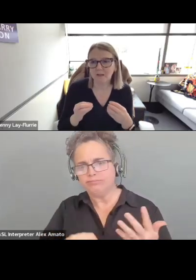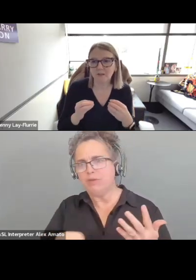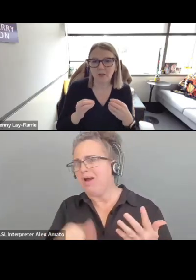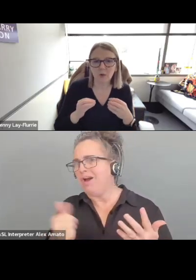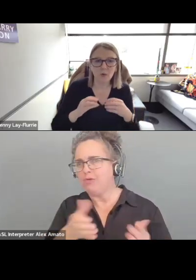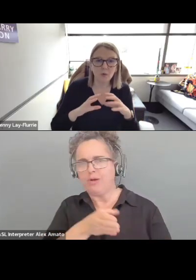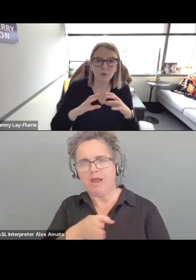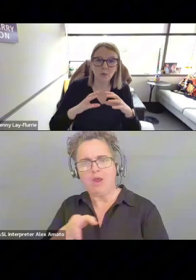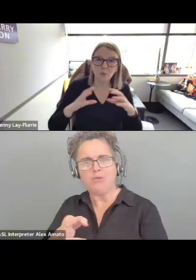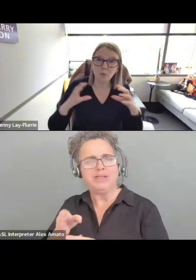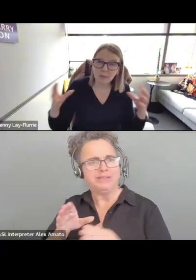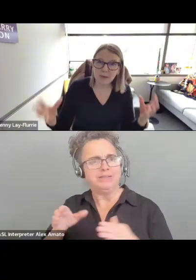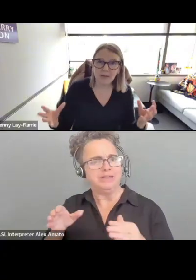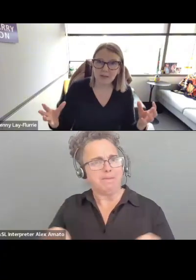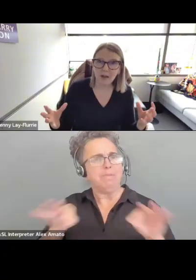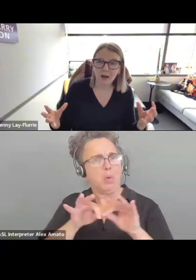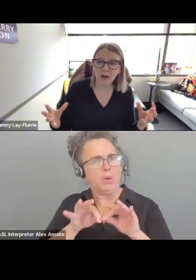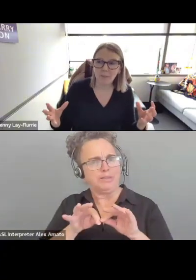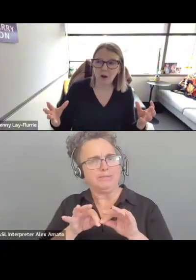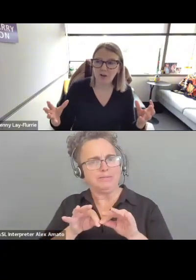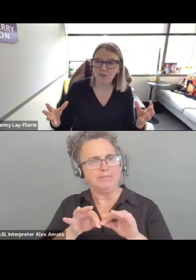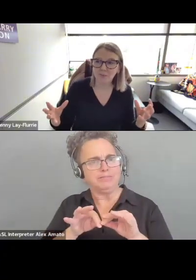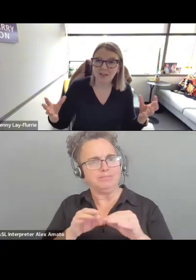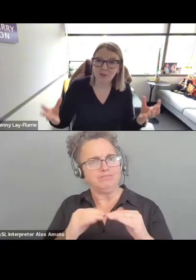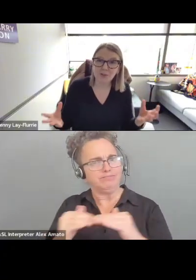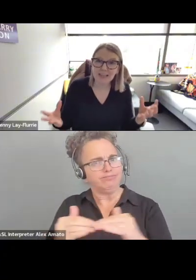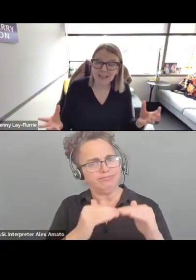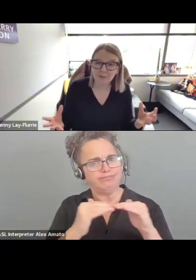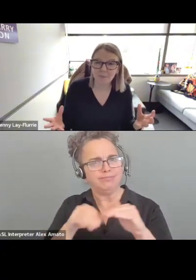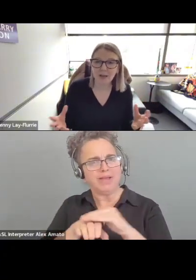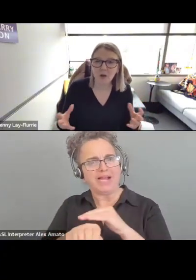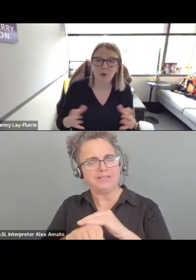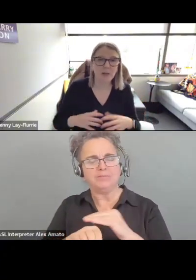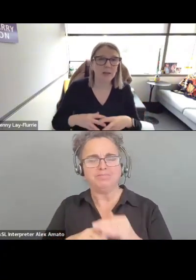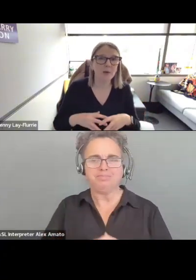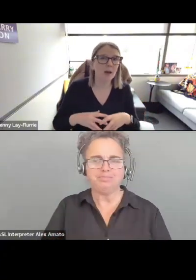And so the remit of my new team working